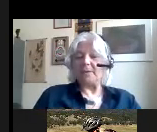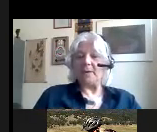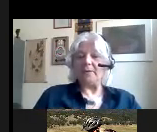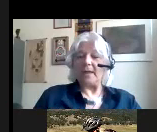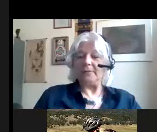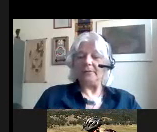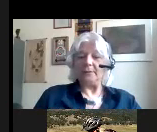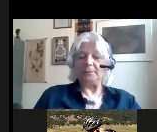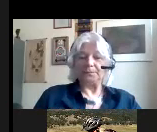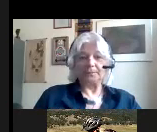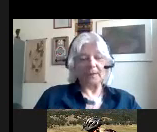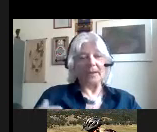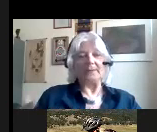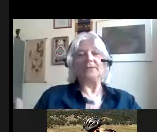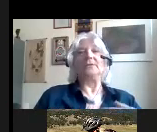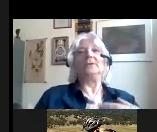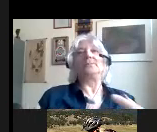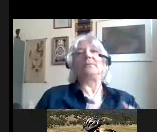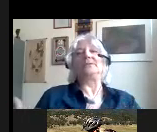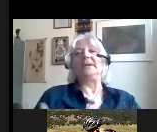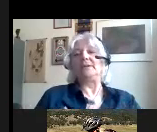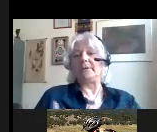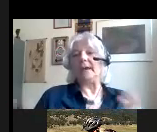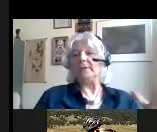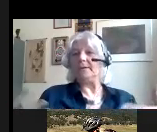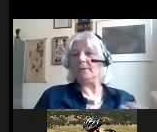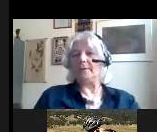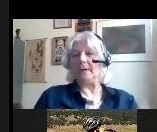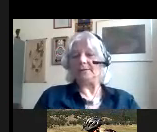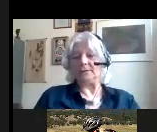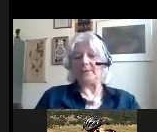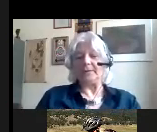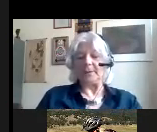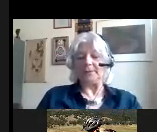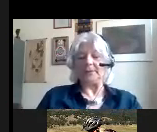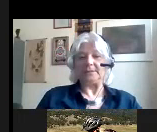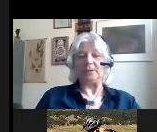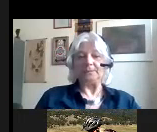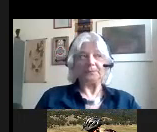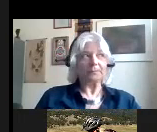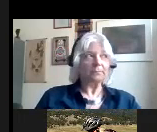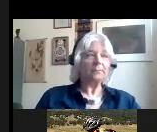I was working as a mental health counselor and this person needed career counseling and career counseling is one of my specialties.